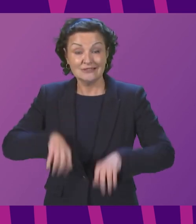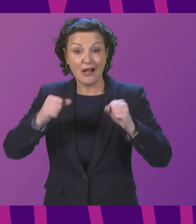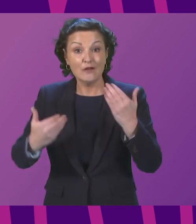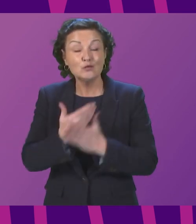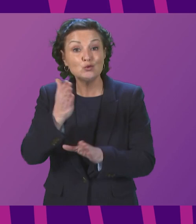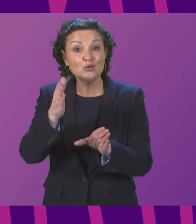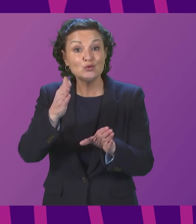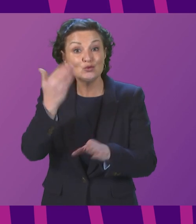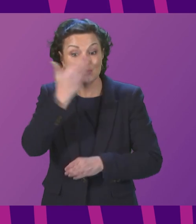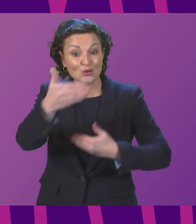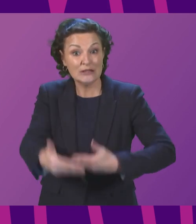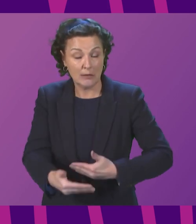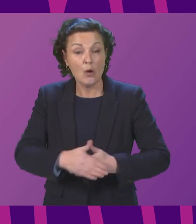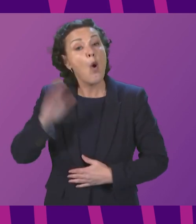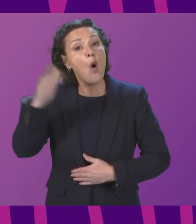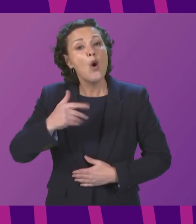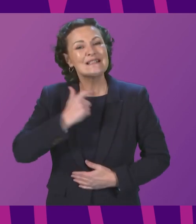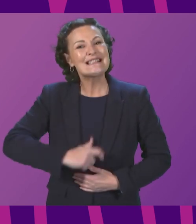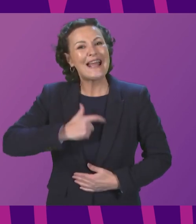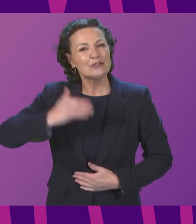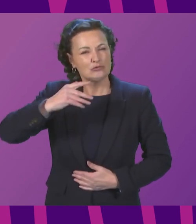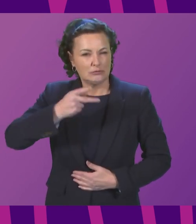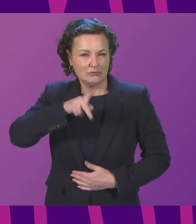children are being asked to take a lateral flow test on the night before, or morning